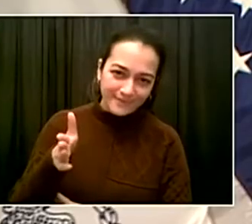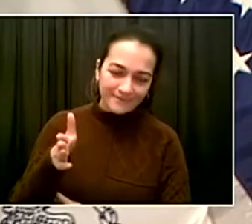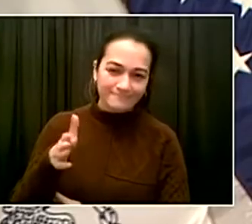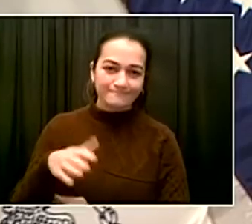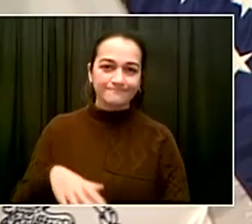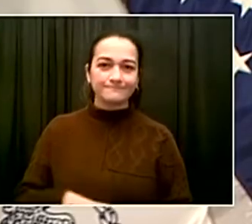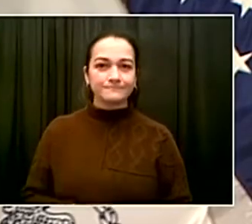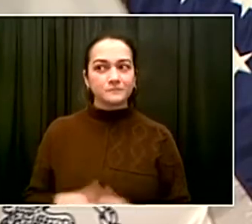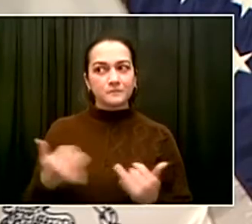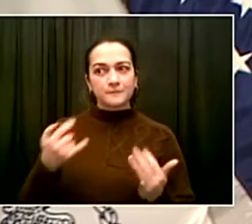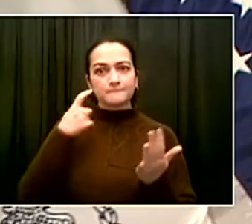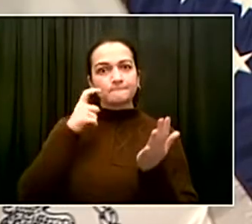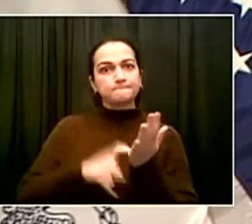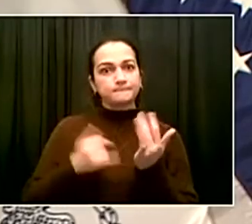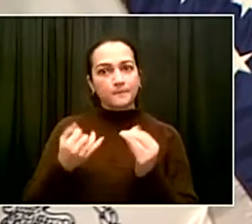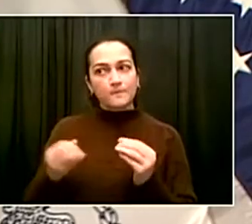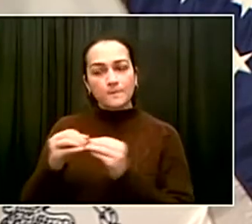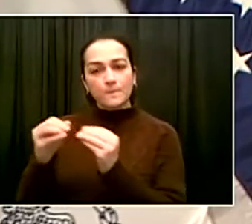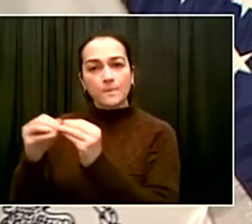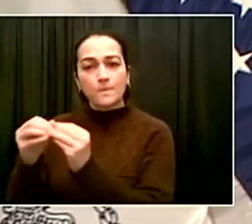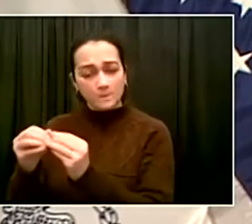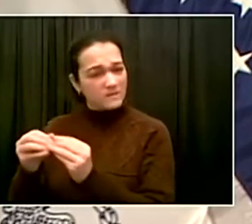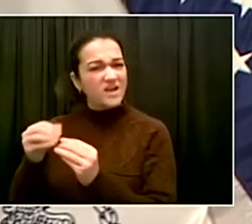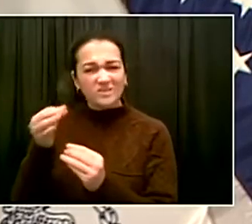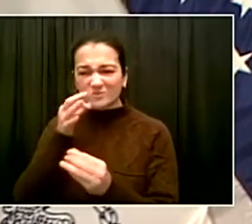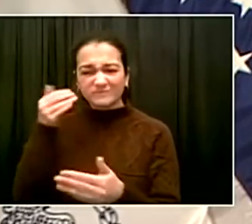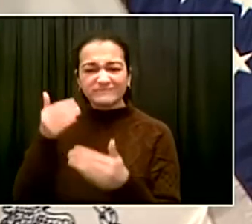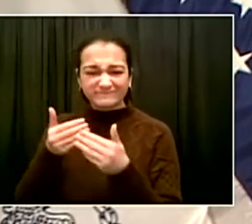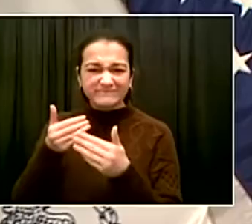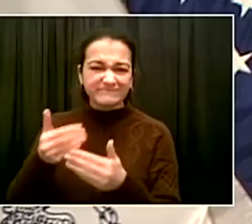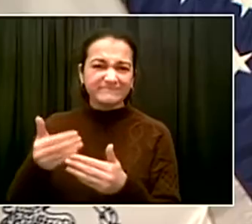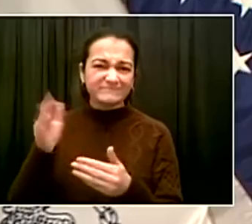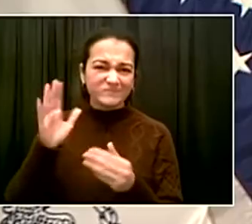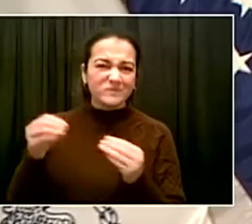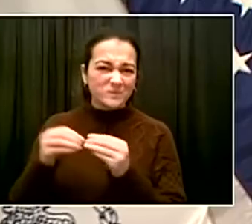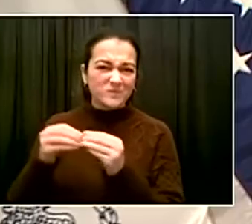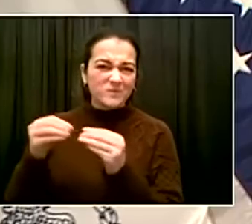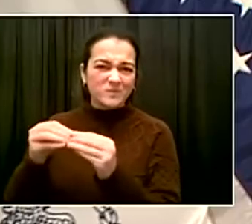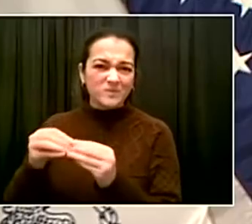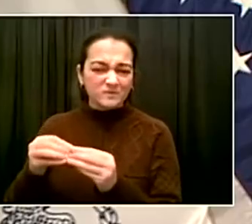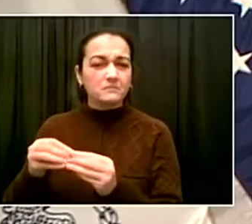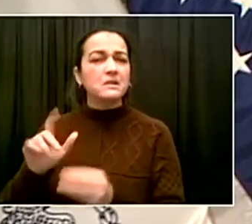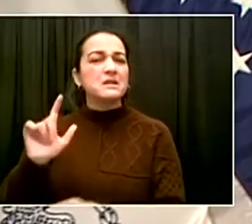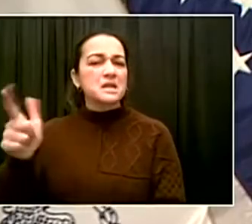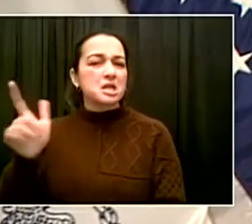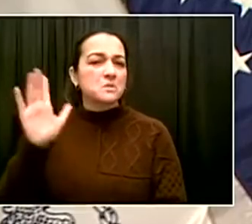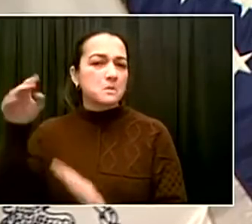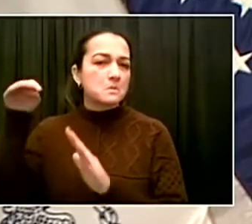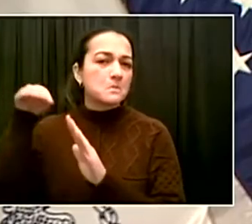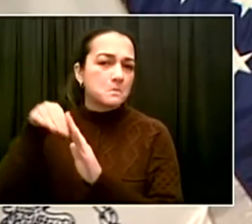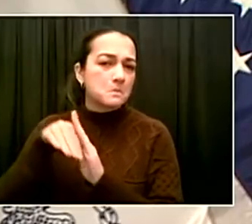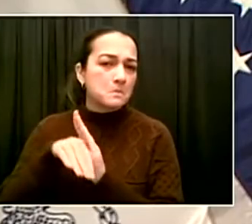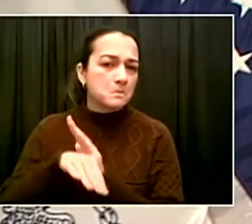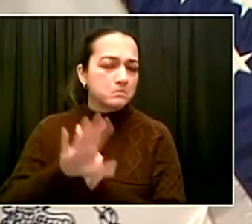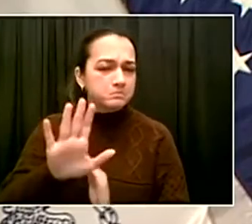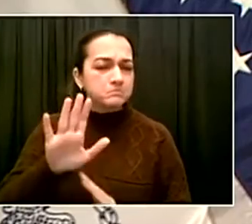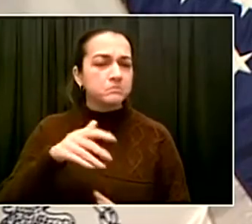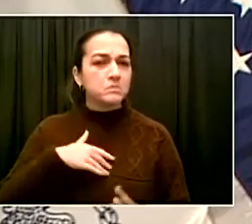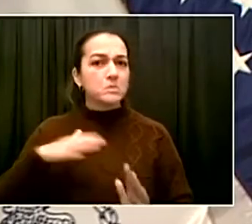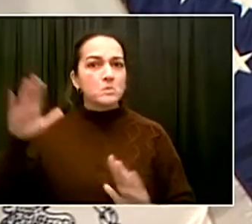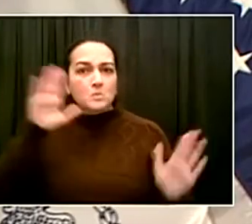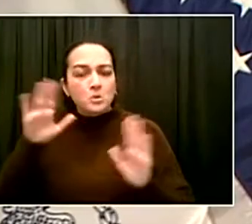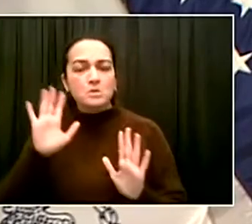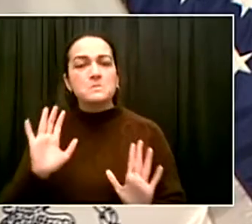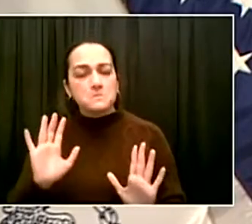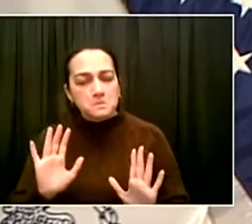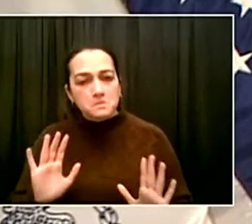SEE A VERY, VERY BIG SURGE IN